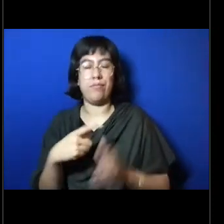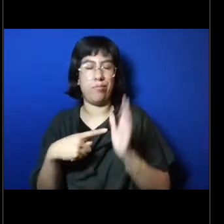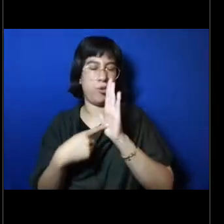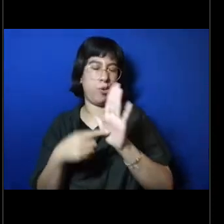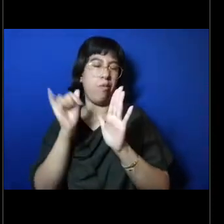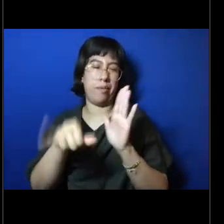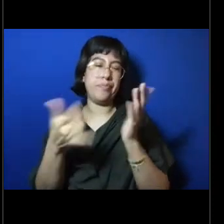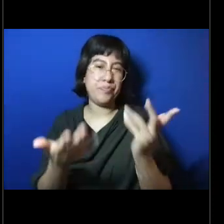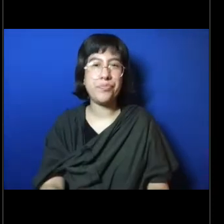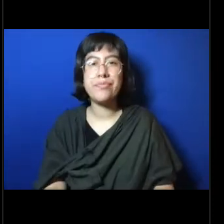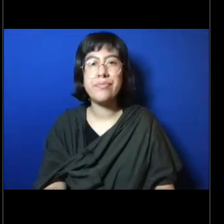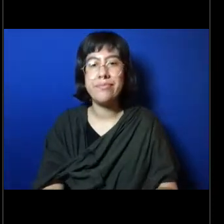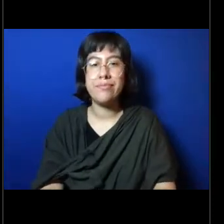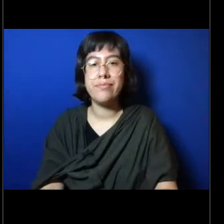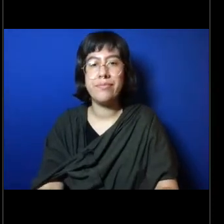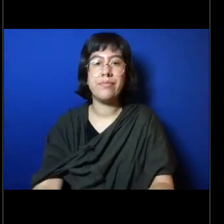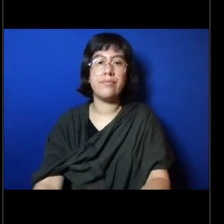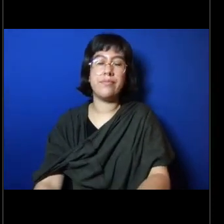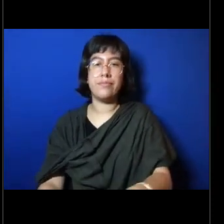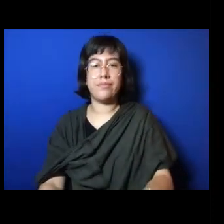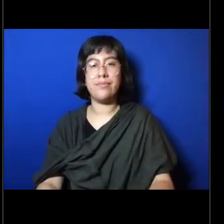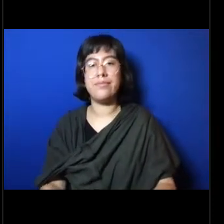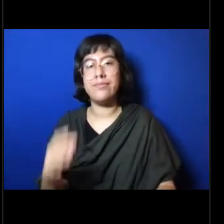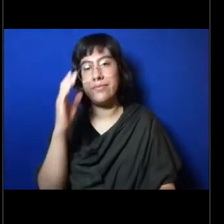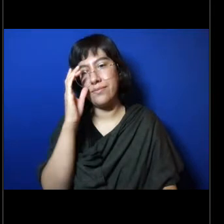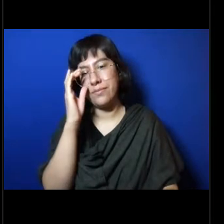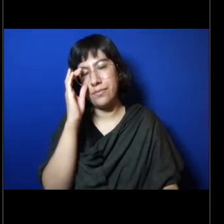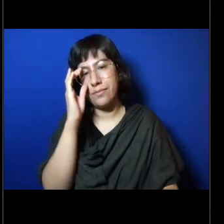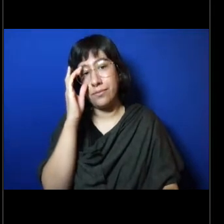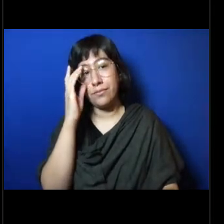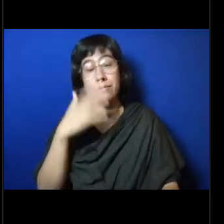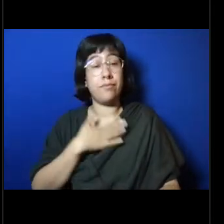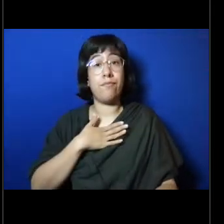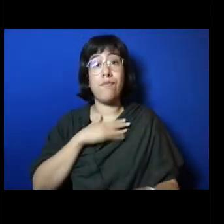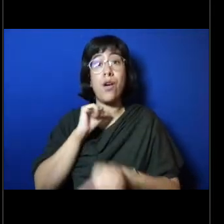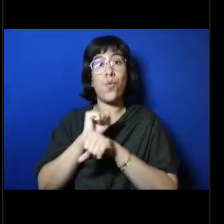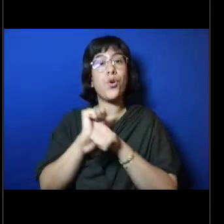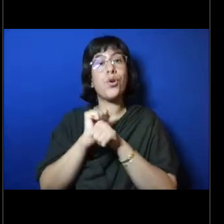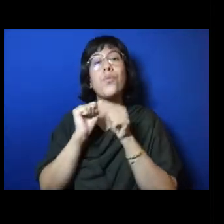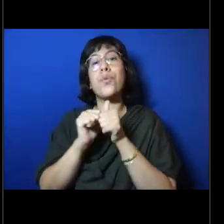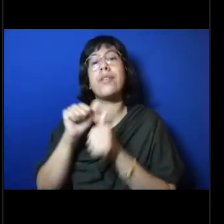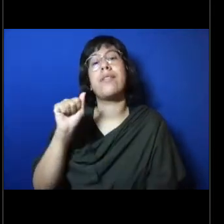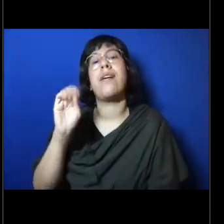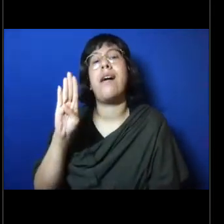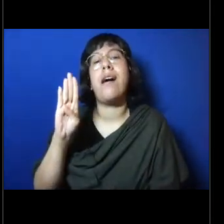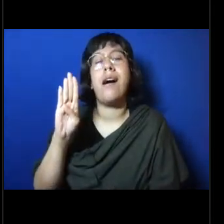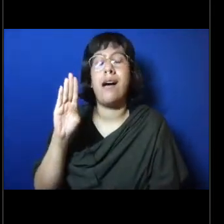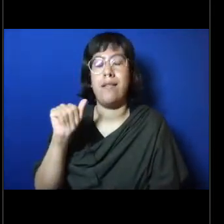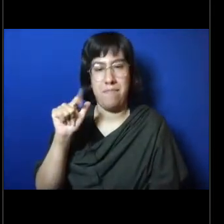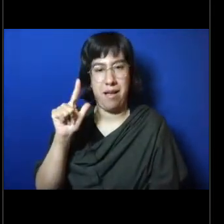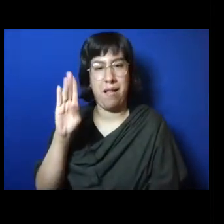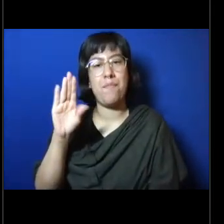So now in the work that I do for, or with abalone I get to visit some really amazing places